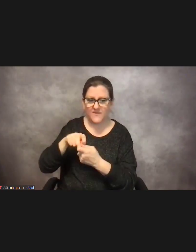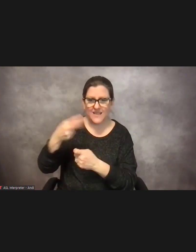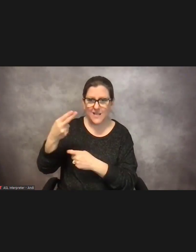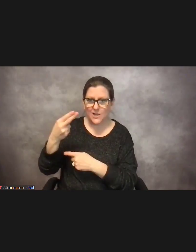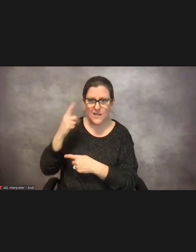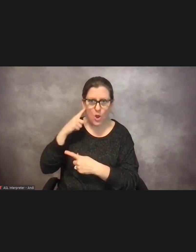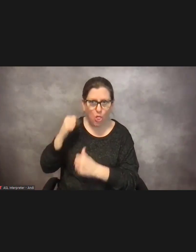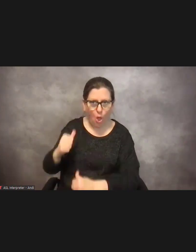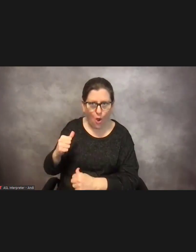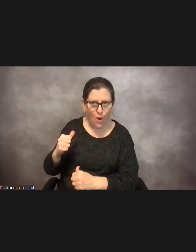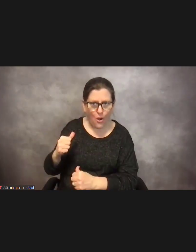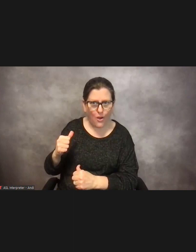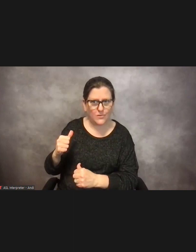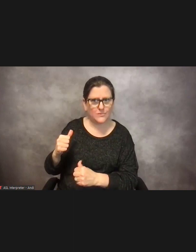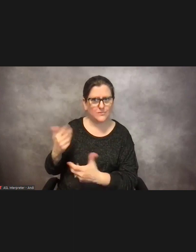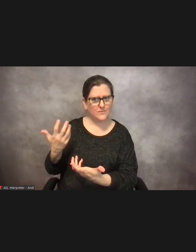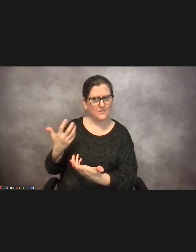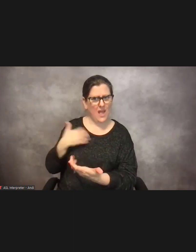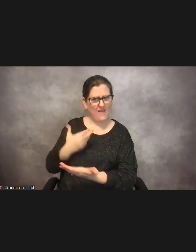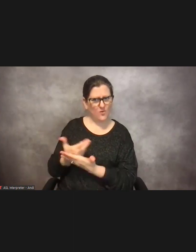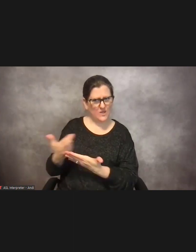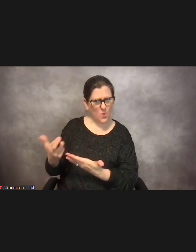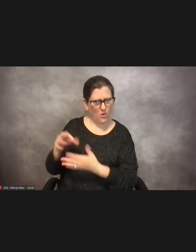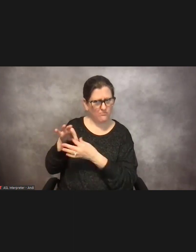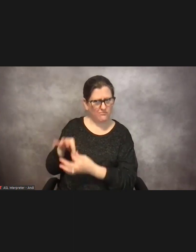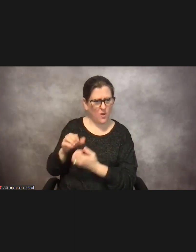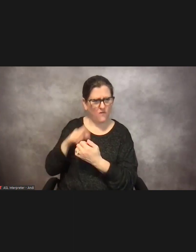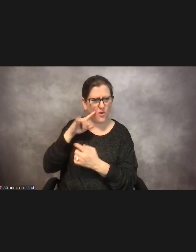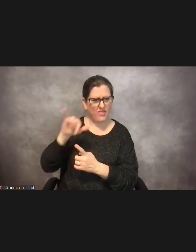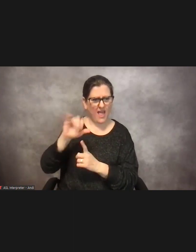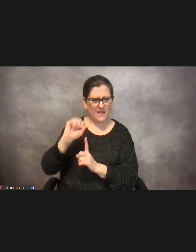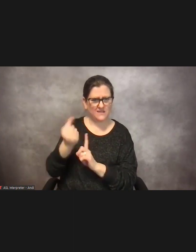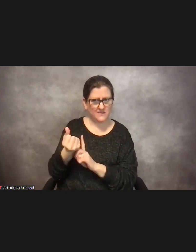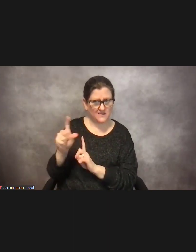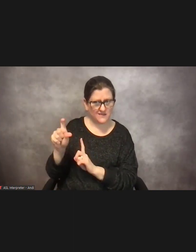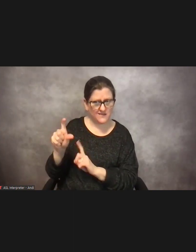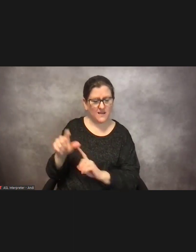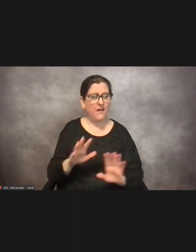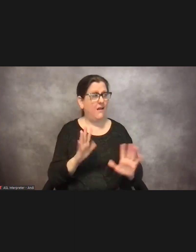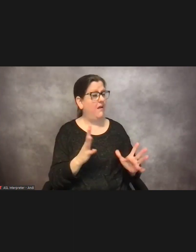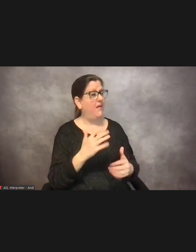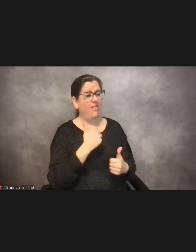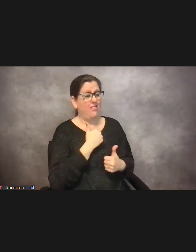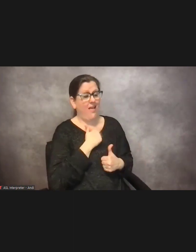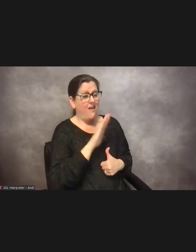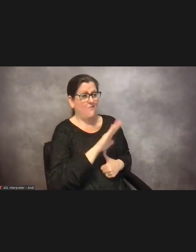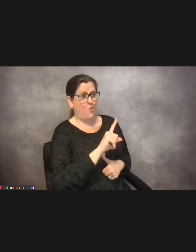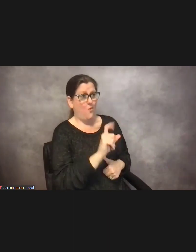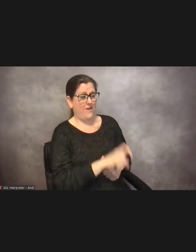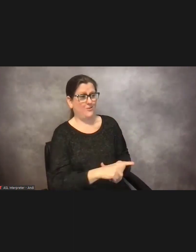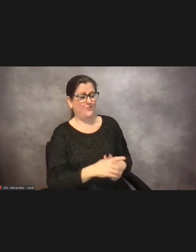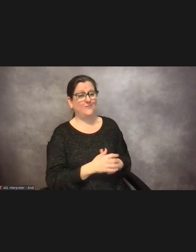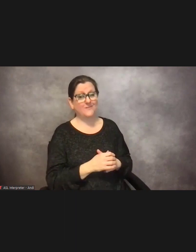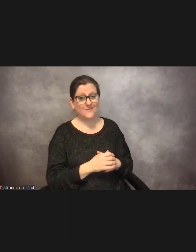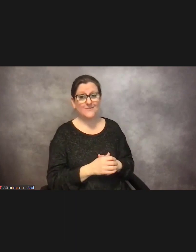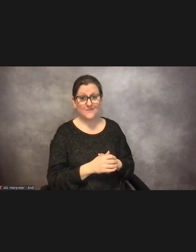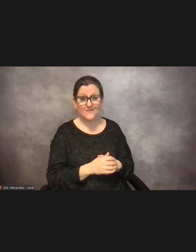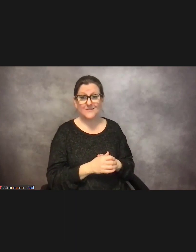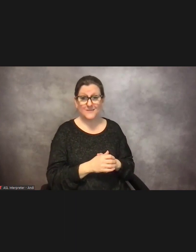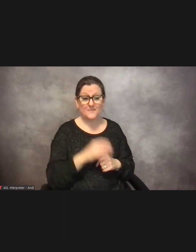The next question is I'm curious if there have been times when a child has failed a screening, but, later, is found to have autism or sensory processing disorder and not a hearing loss. Are there resources for this scenario?